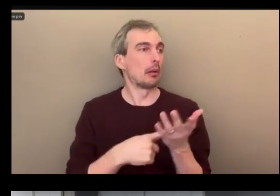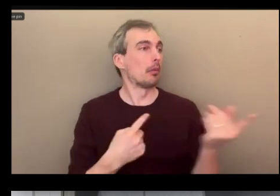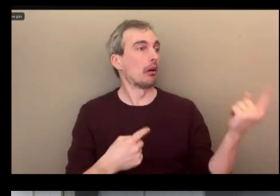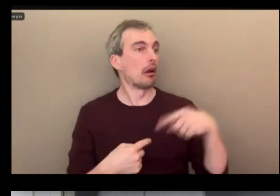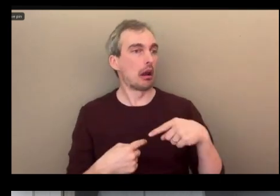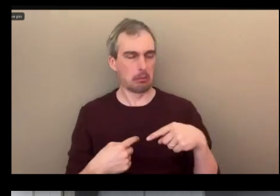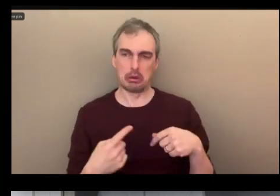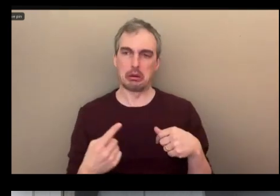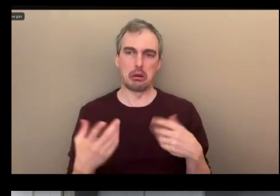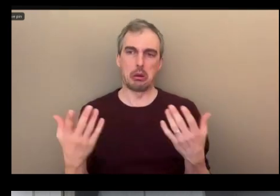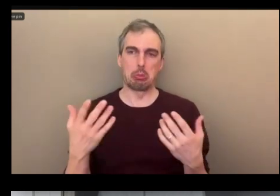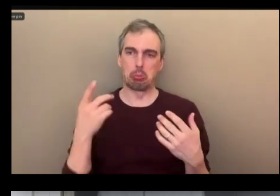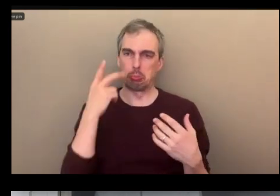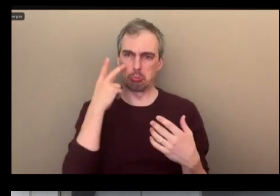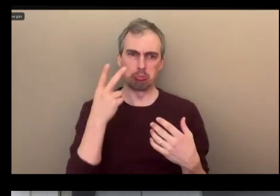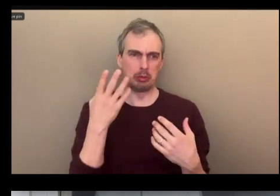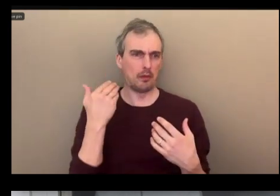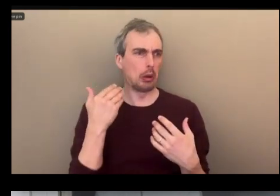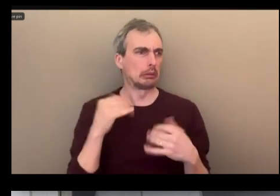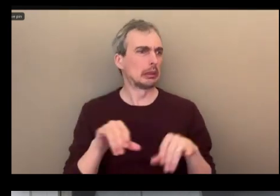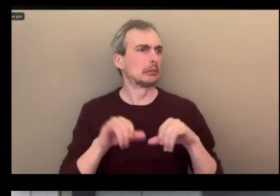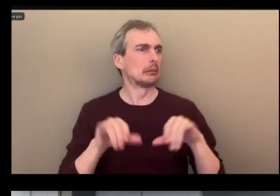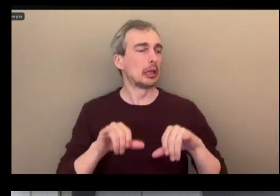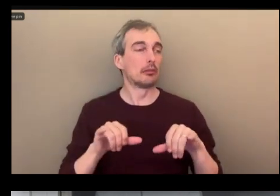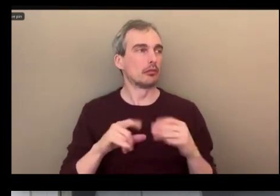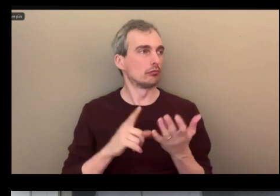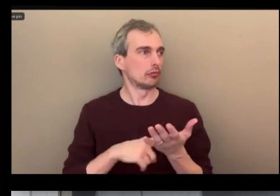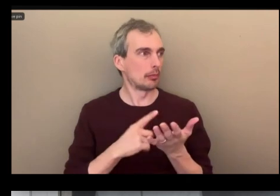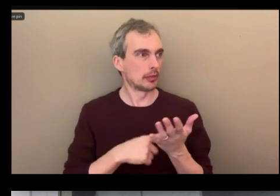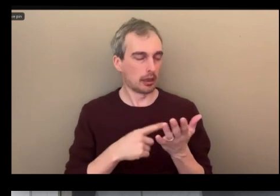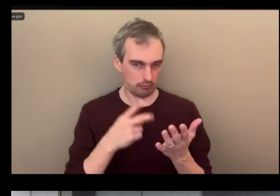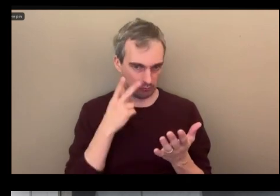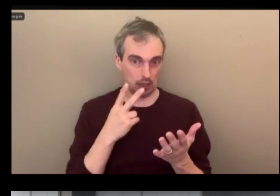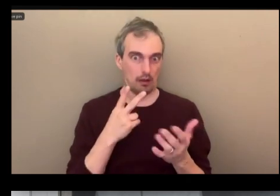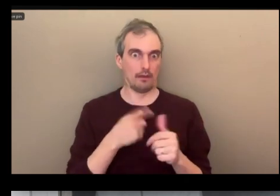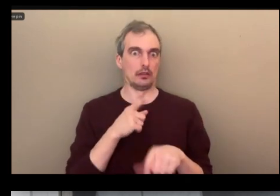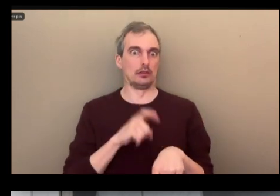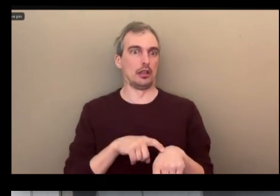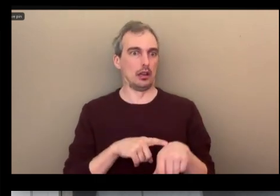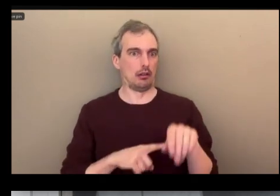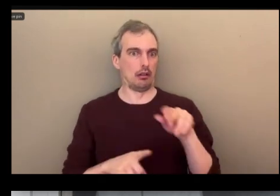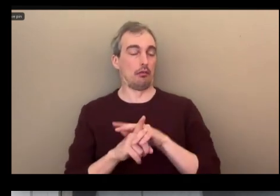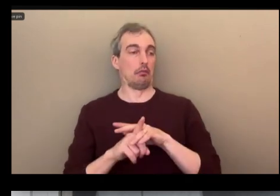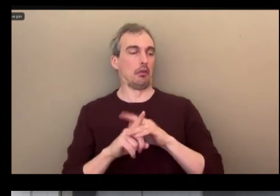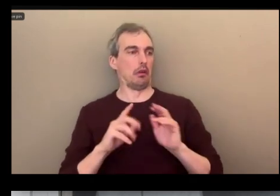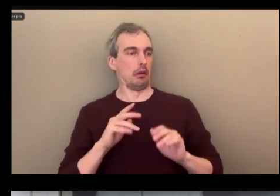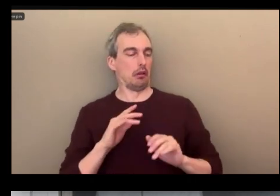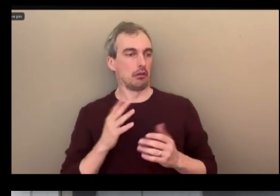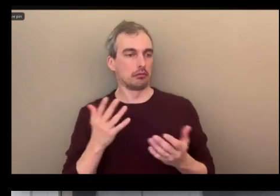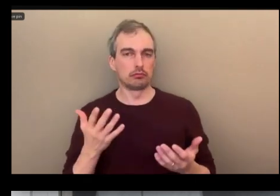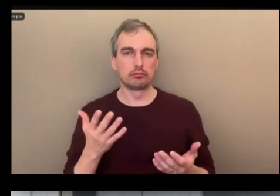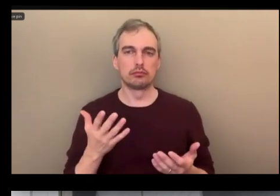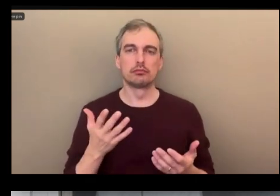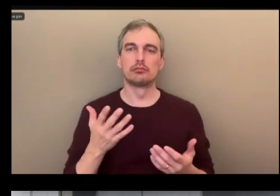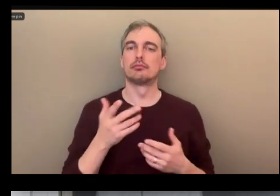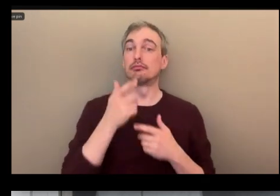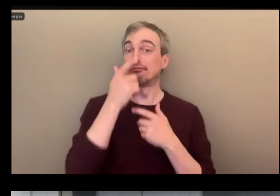Give you a couple different examples, what we see in the home section. We have had people who were using Aira. Because they couldn't figure something out.